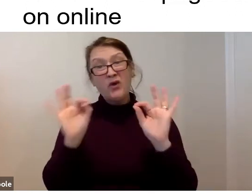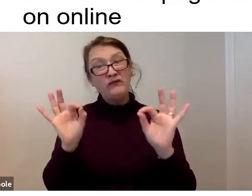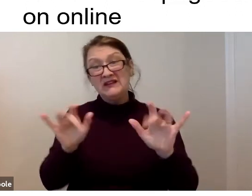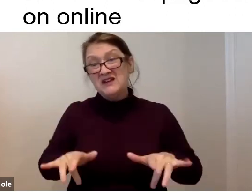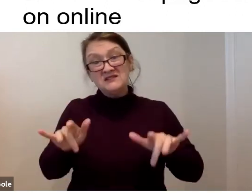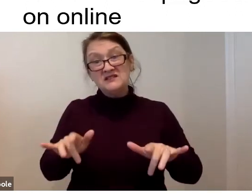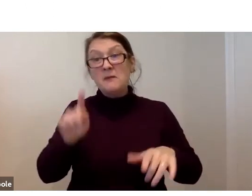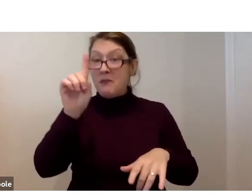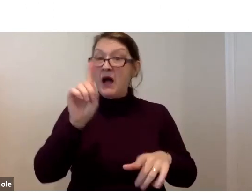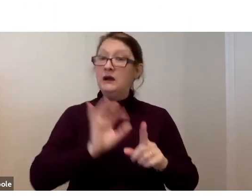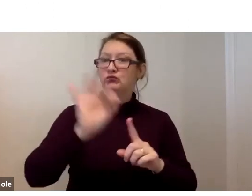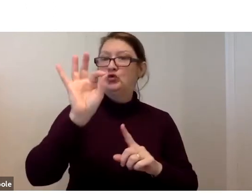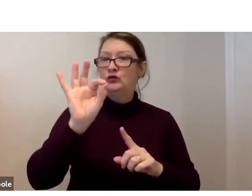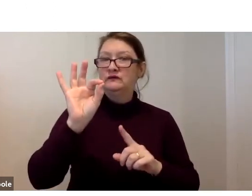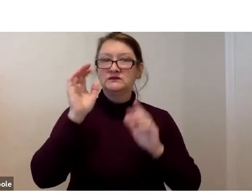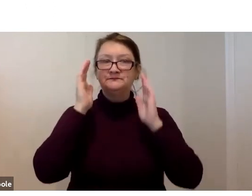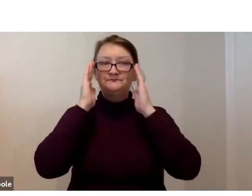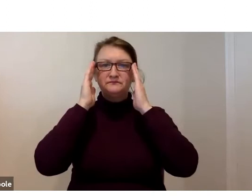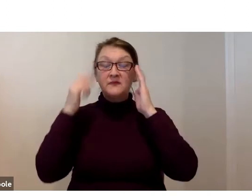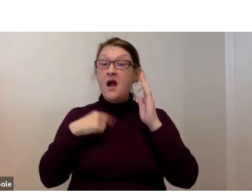So this was briefly touch on it.